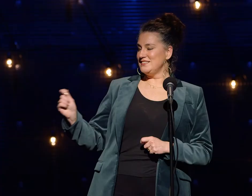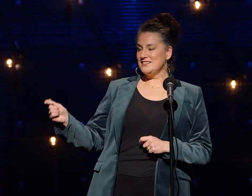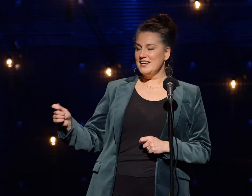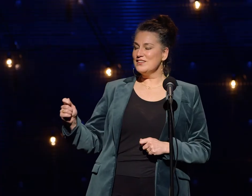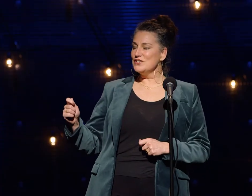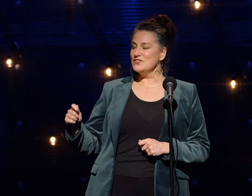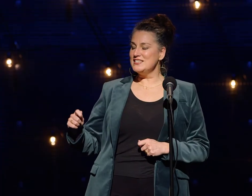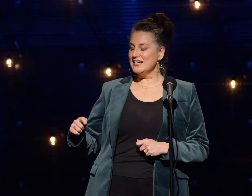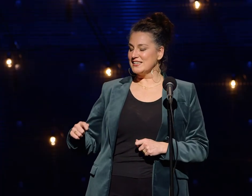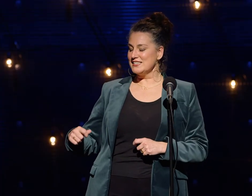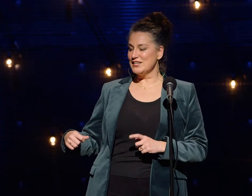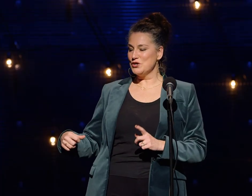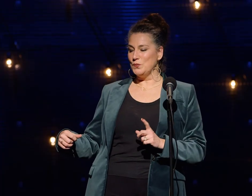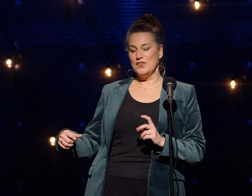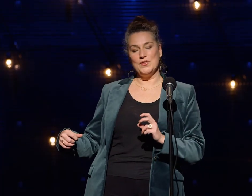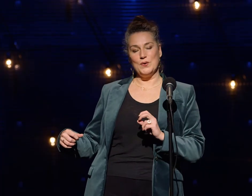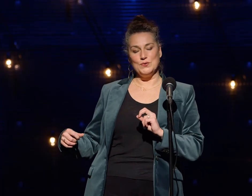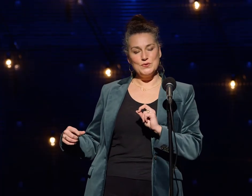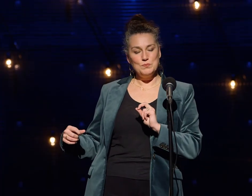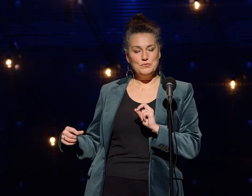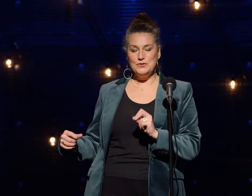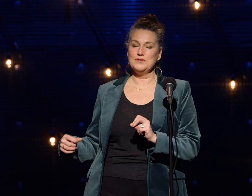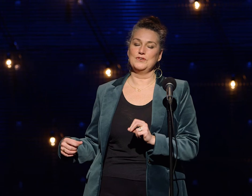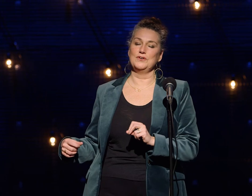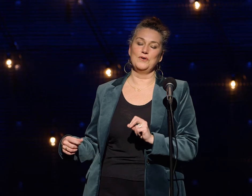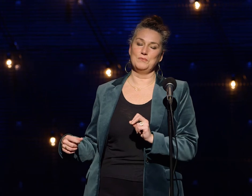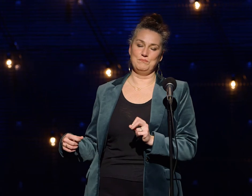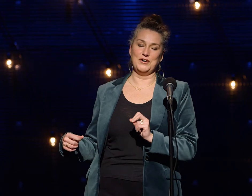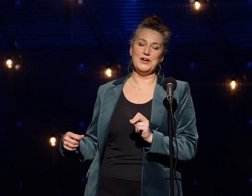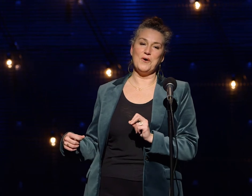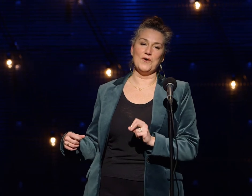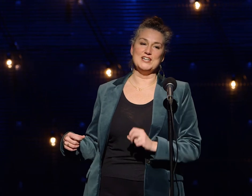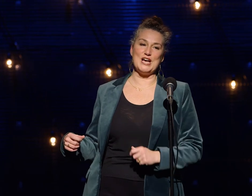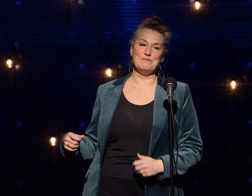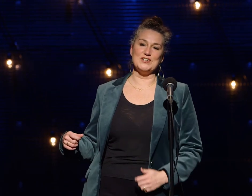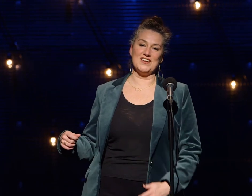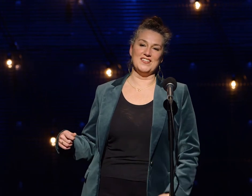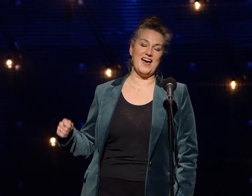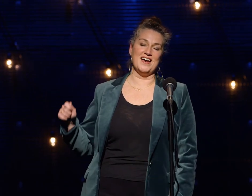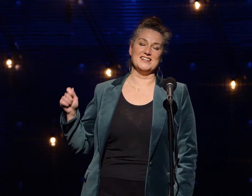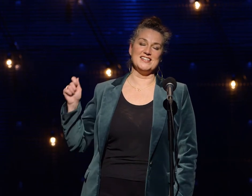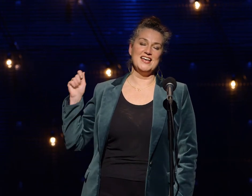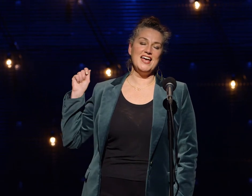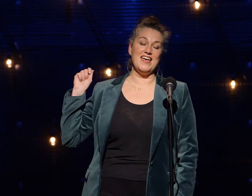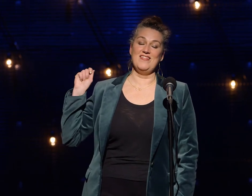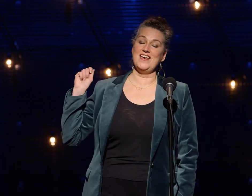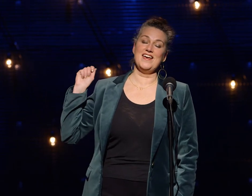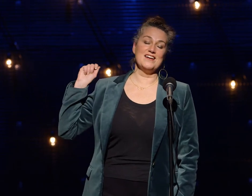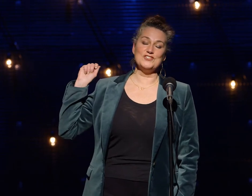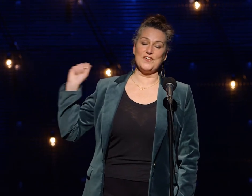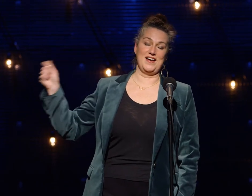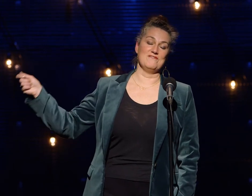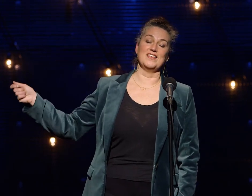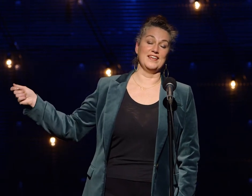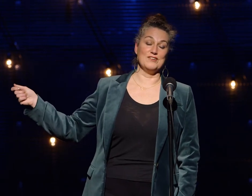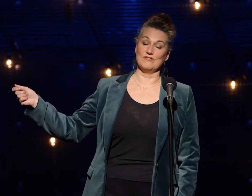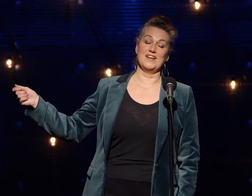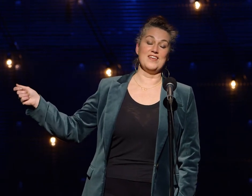and they take those sticks with those beautiful burning orange embers on the end, and they triumphantly